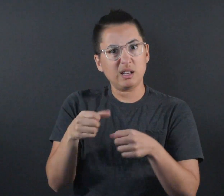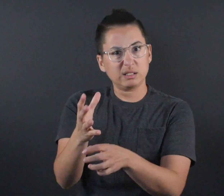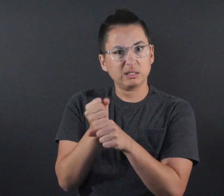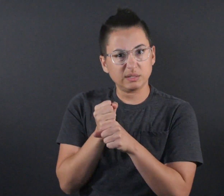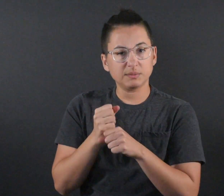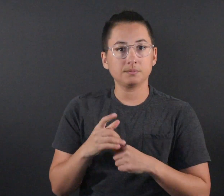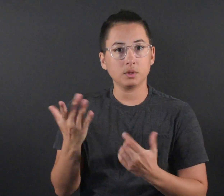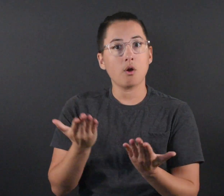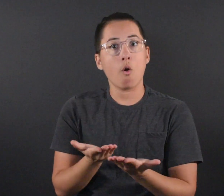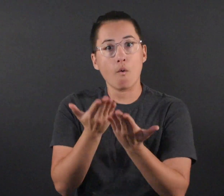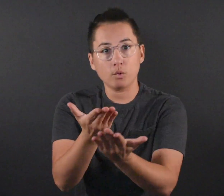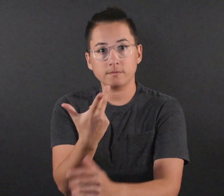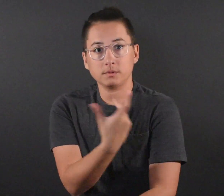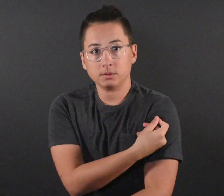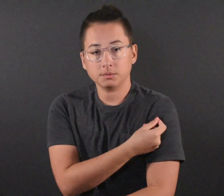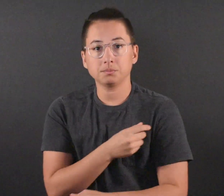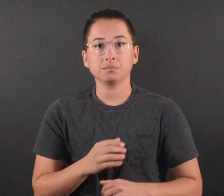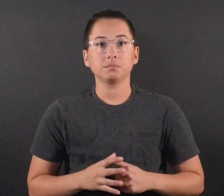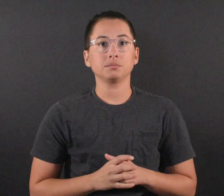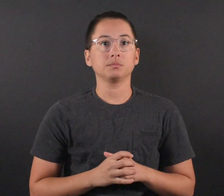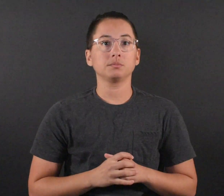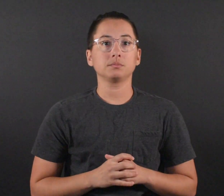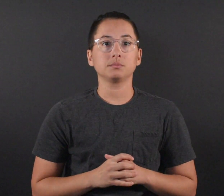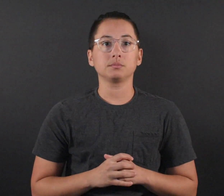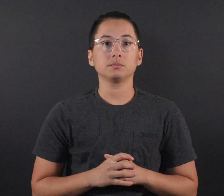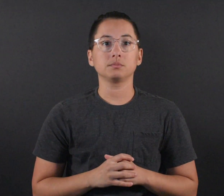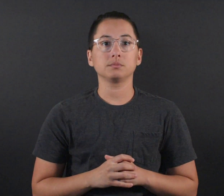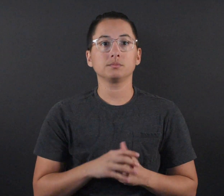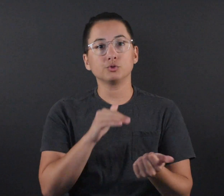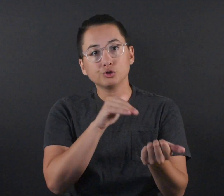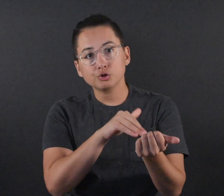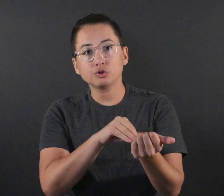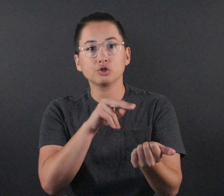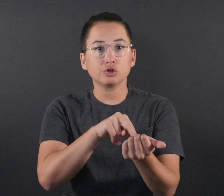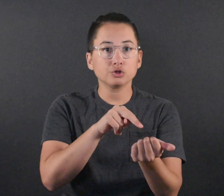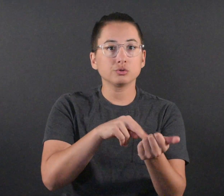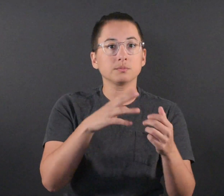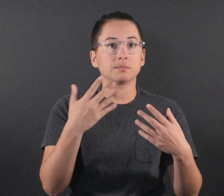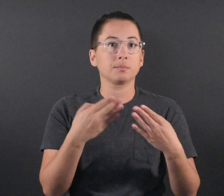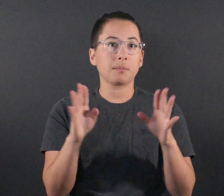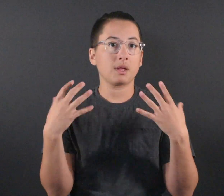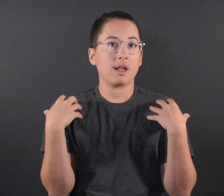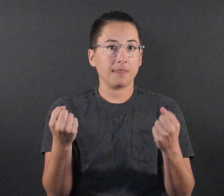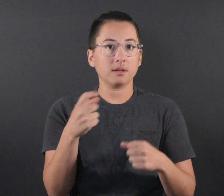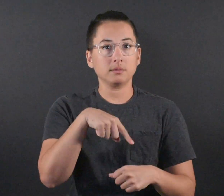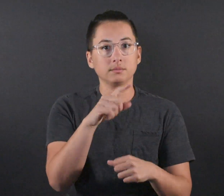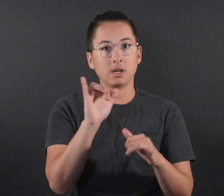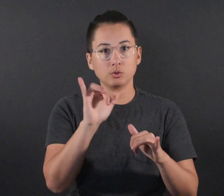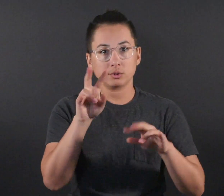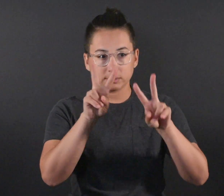these eligibility criteria and offering vaccine. Providers are also assessing if